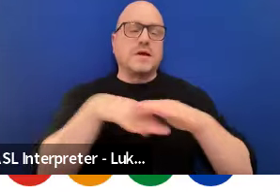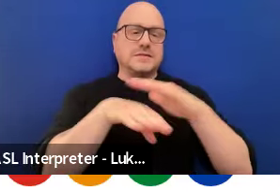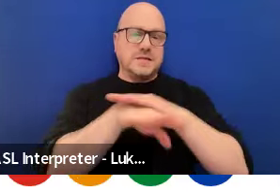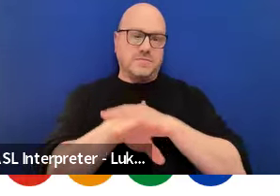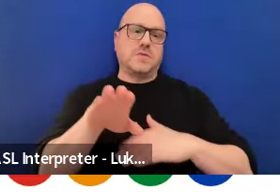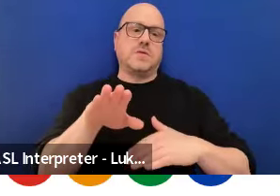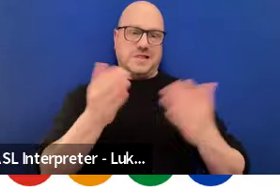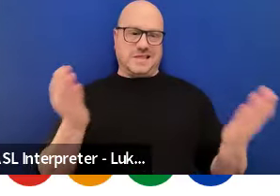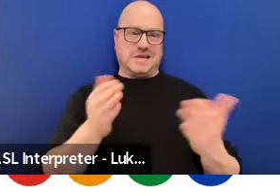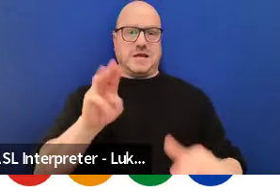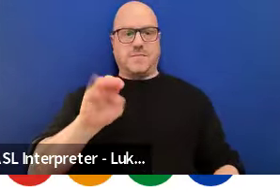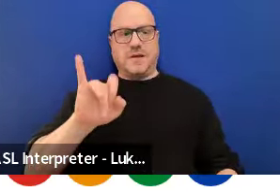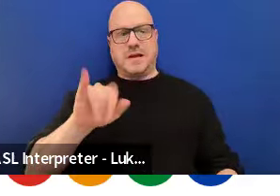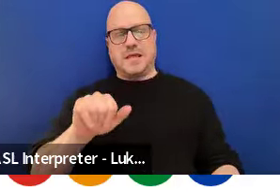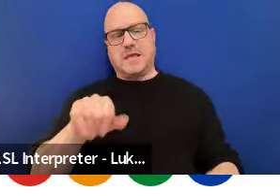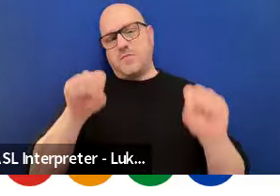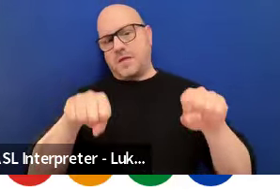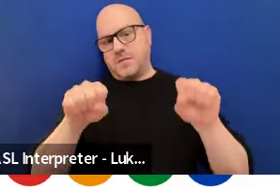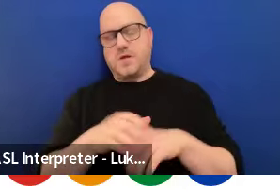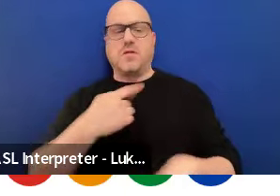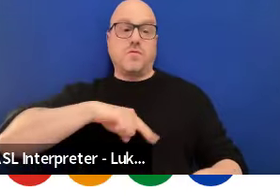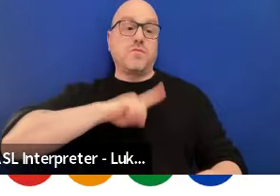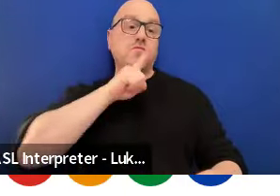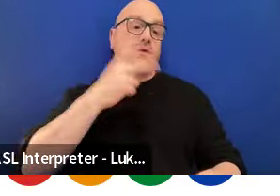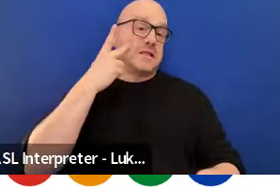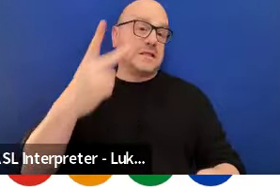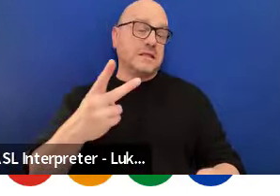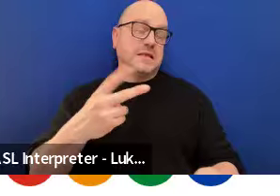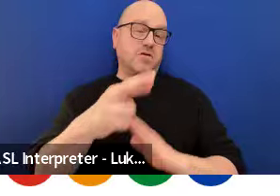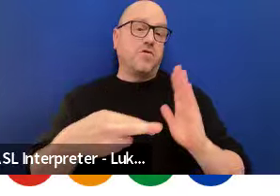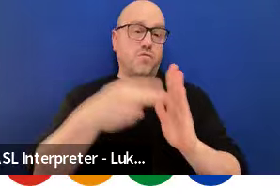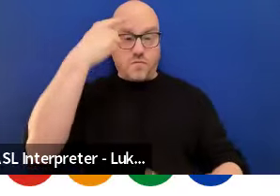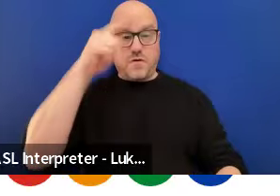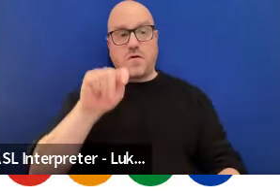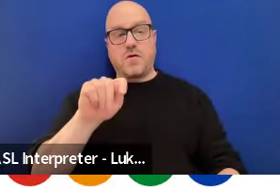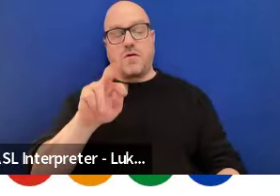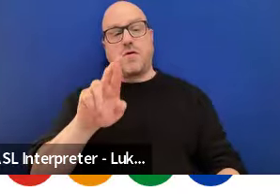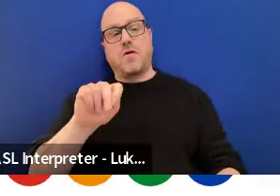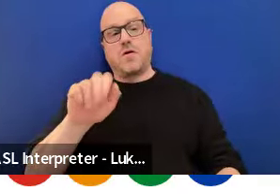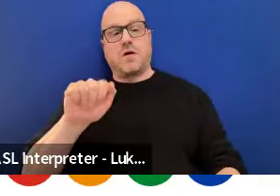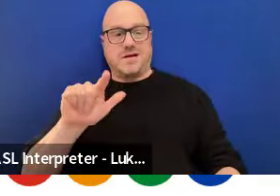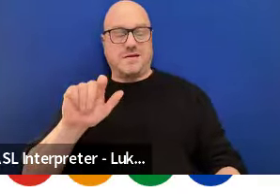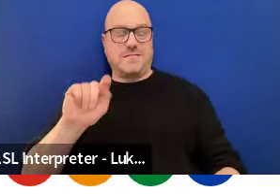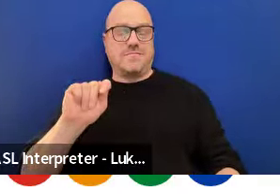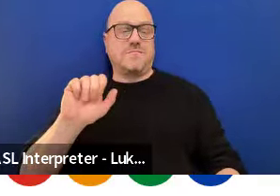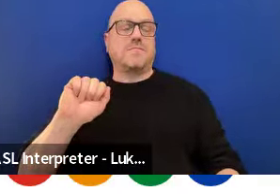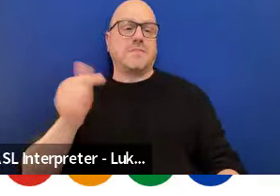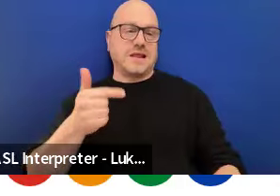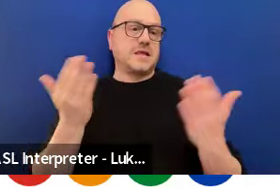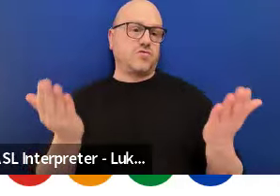RAISE AS MUCH AWARENESS AND EXCITEMENT ABOUT ACCESSIBILITY AT THE T AS POSSIBLE.